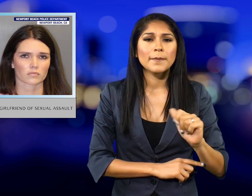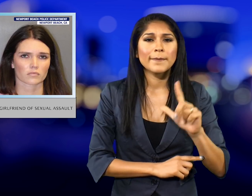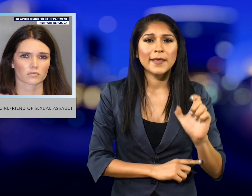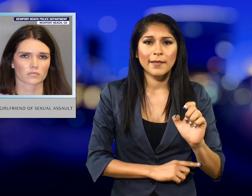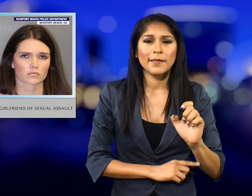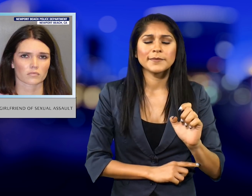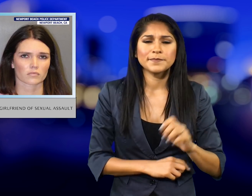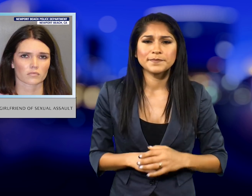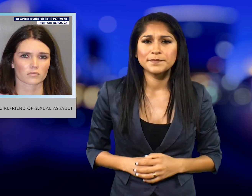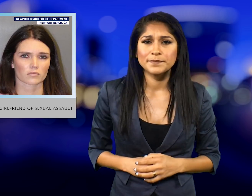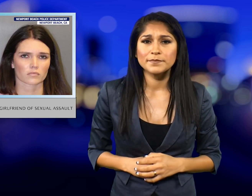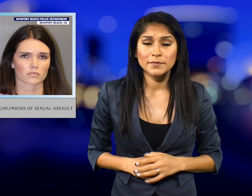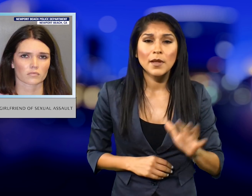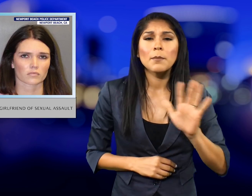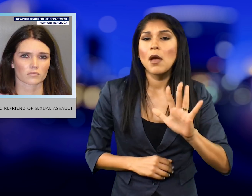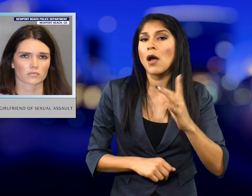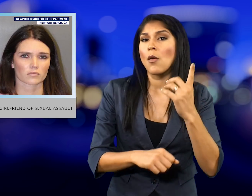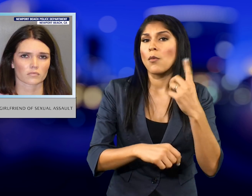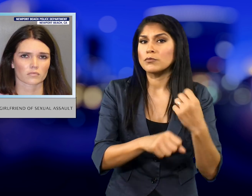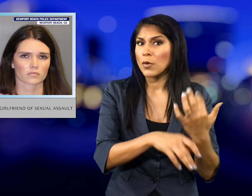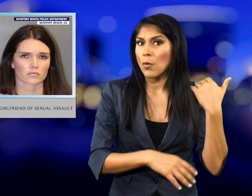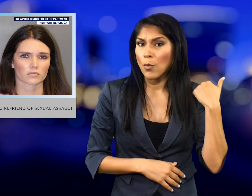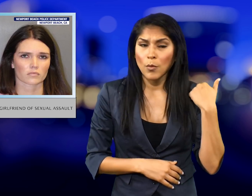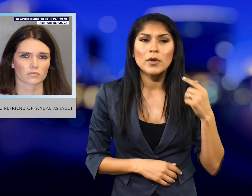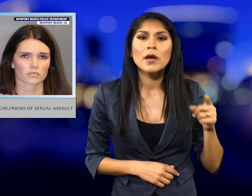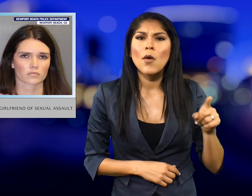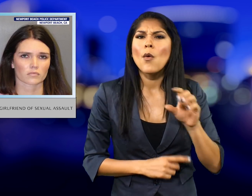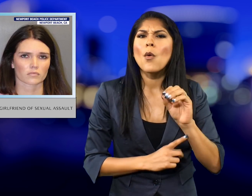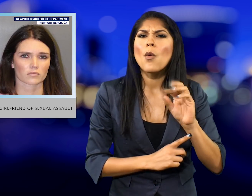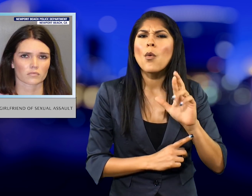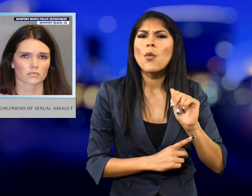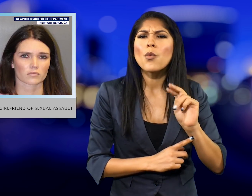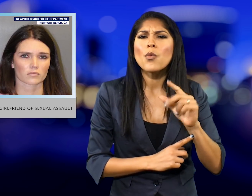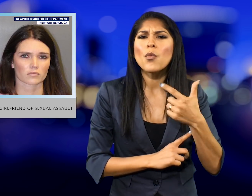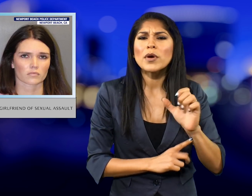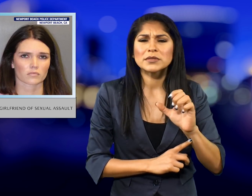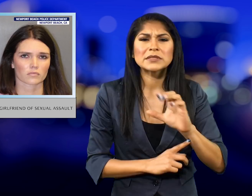A year earlier a local magazine named him Orange County, California's most eligible